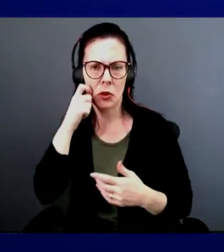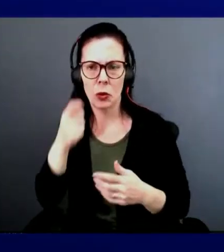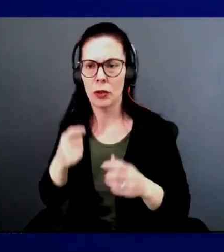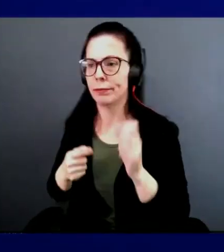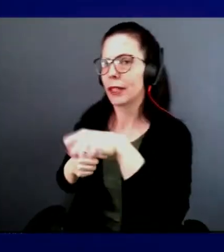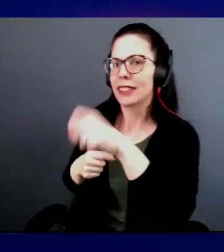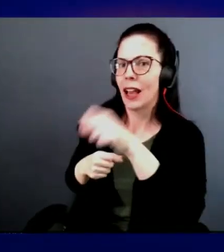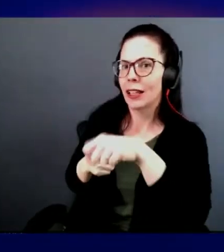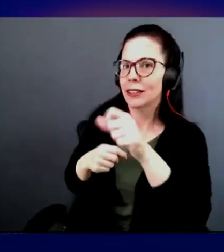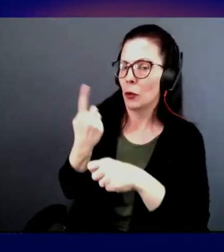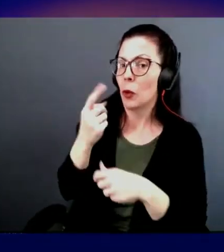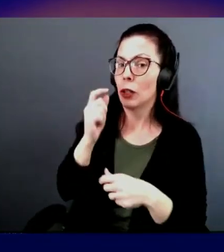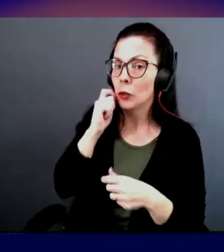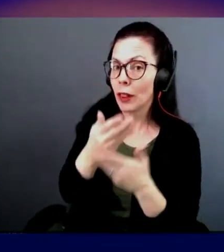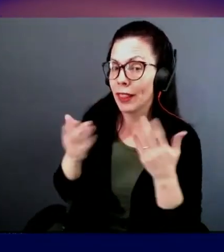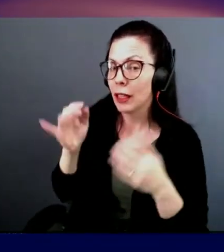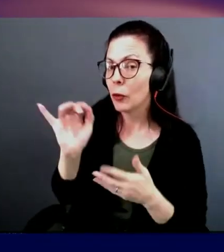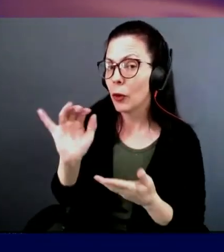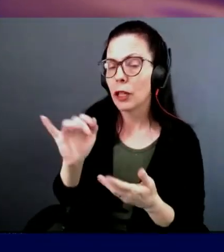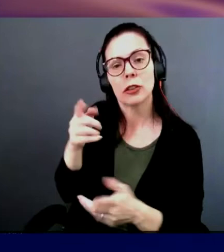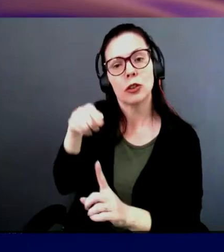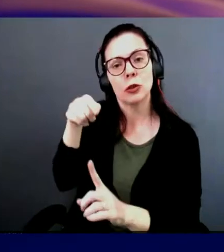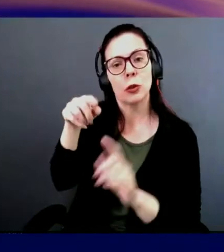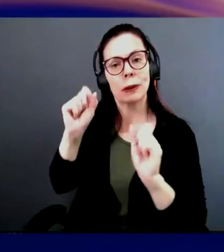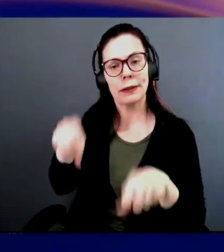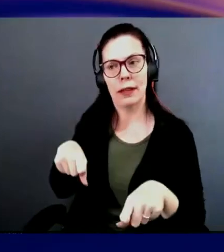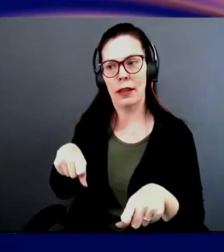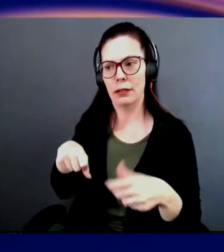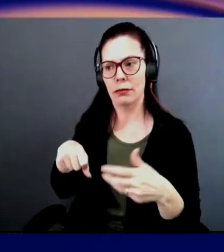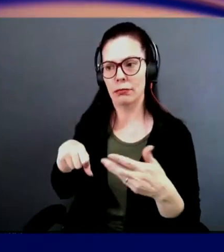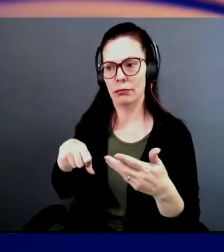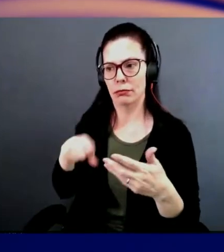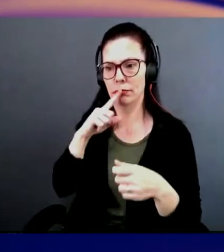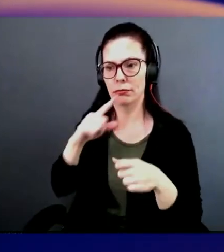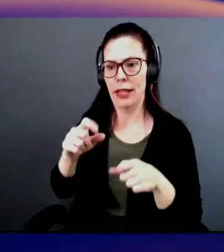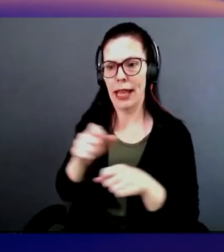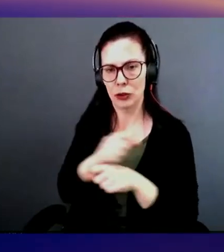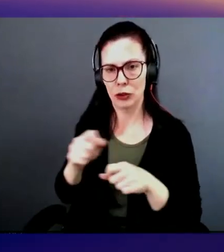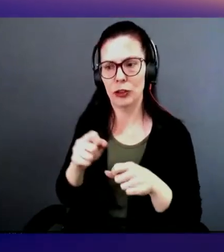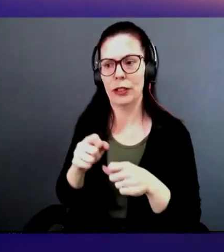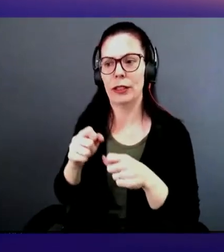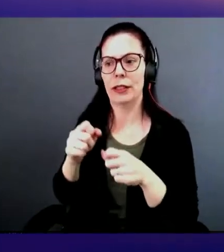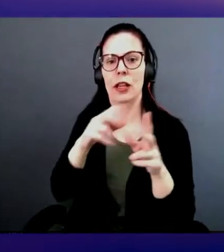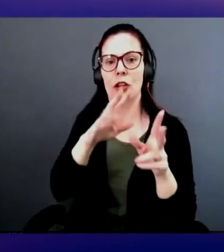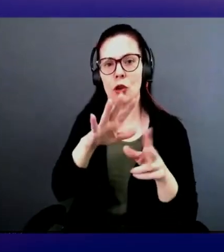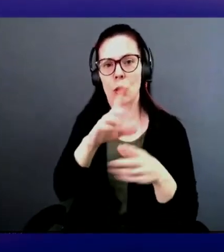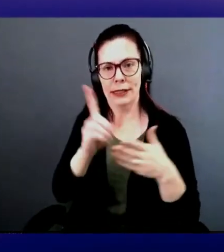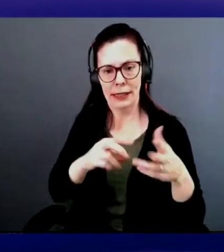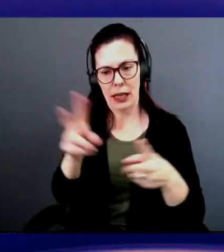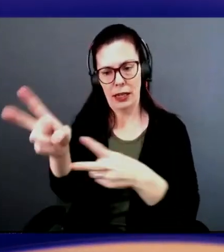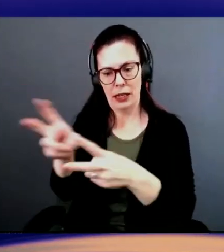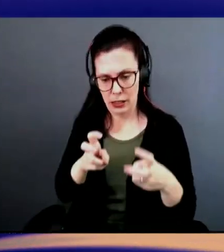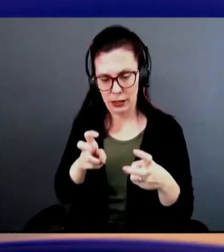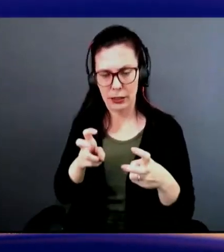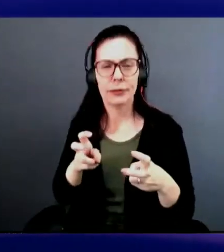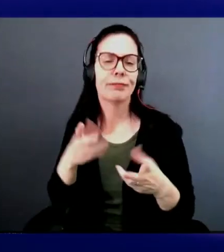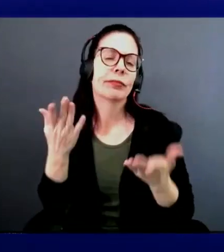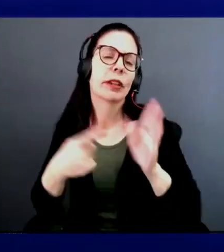I think is the fact that you're able to actually take your design, and let's say that you wanna start off with Figma